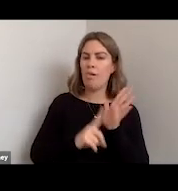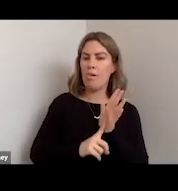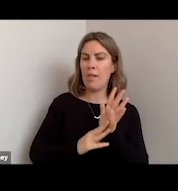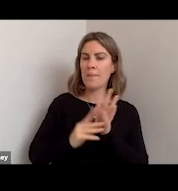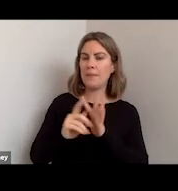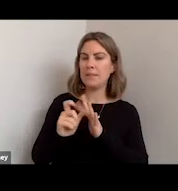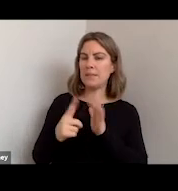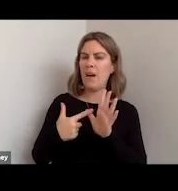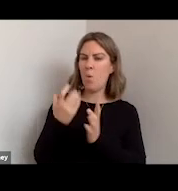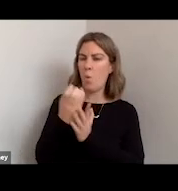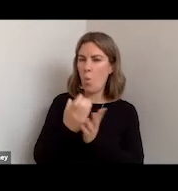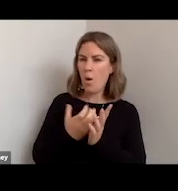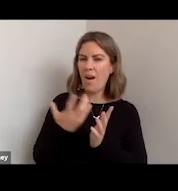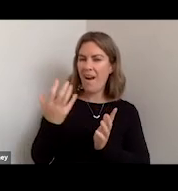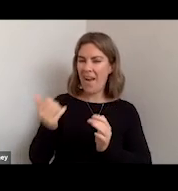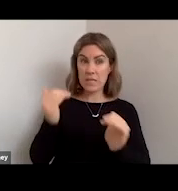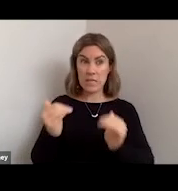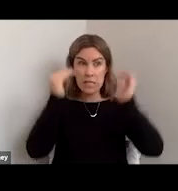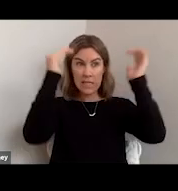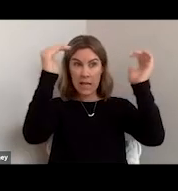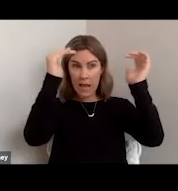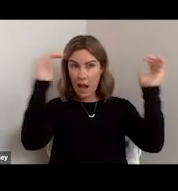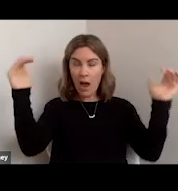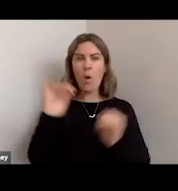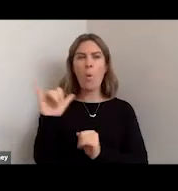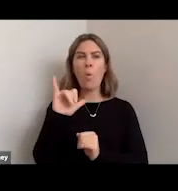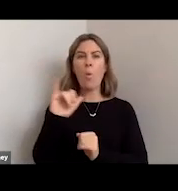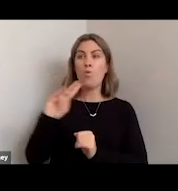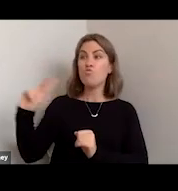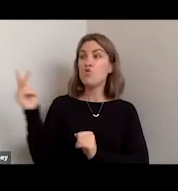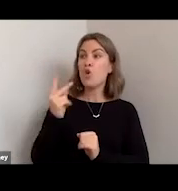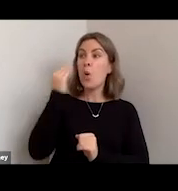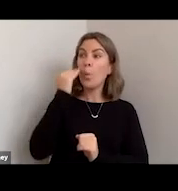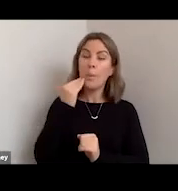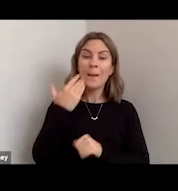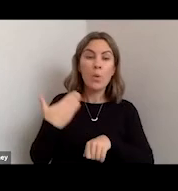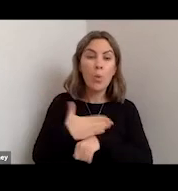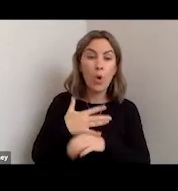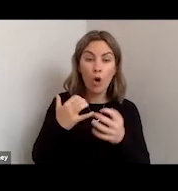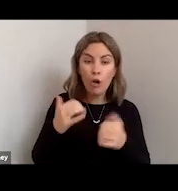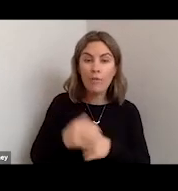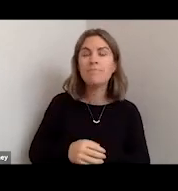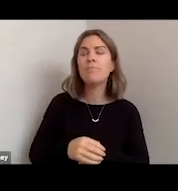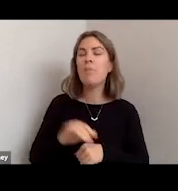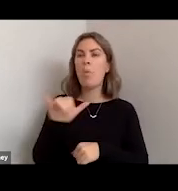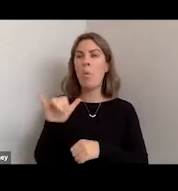entry level, and I have women returning to the workforce after time away, and I have people with digital marketing skills who want to